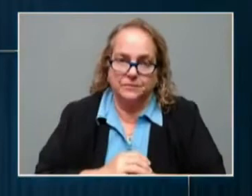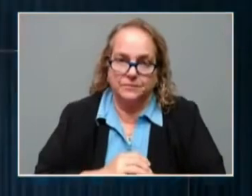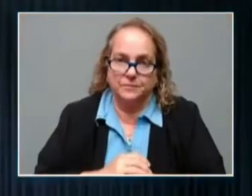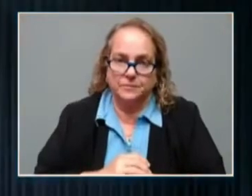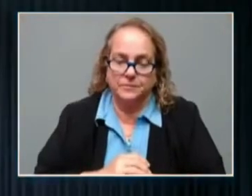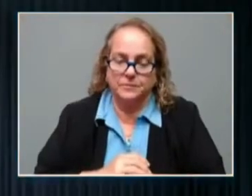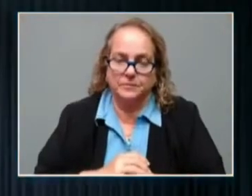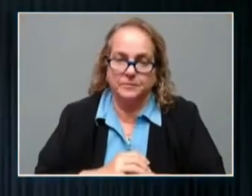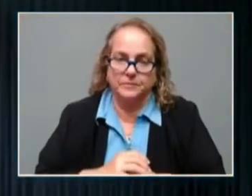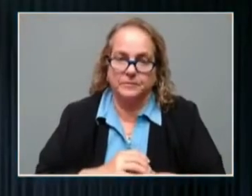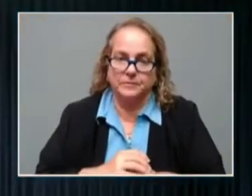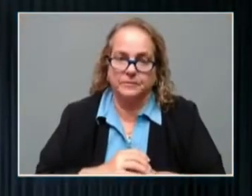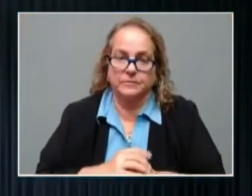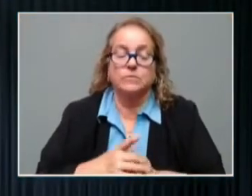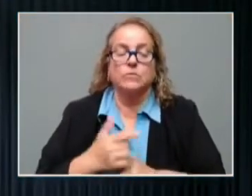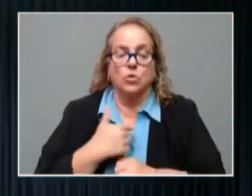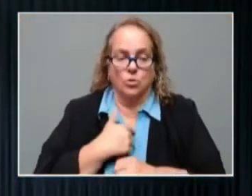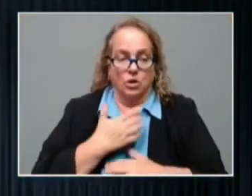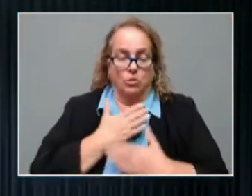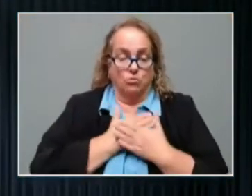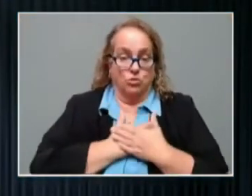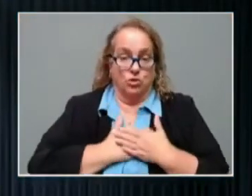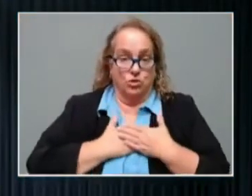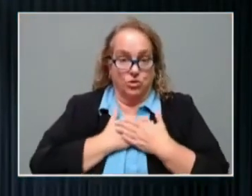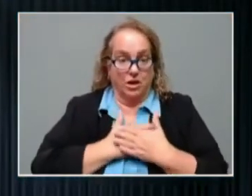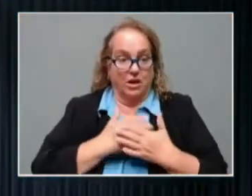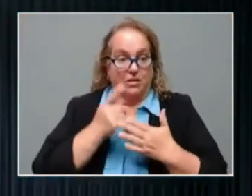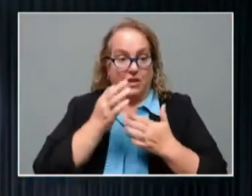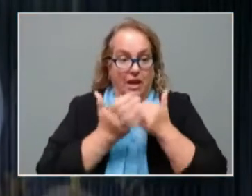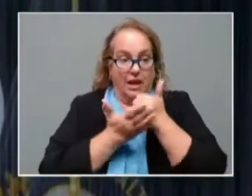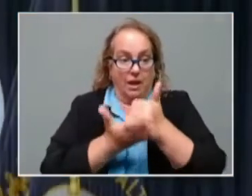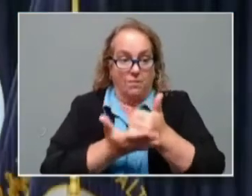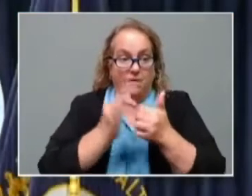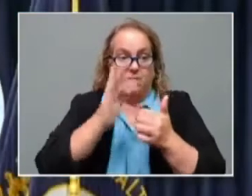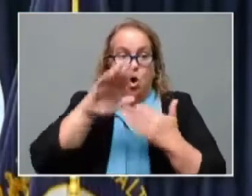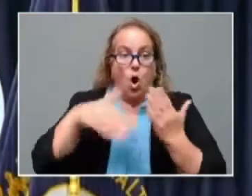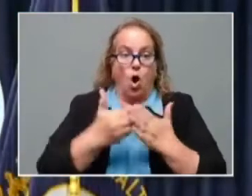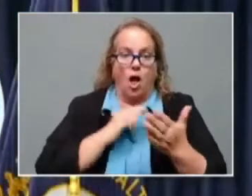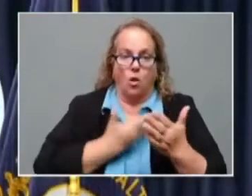We appreciate the help of all of our partners And I'm going to show my kids